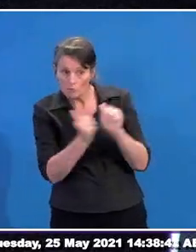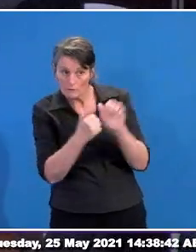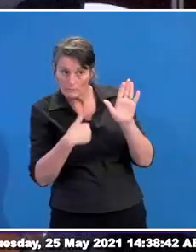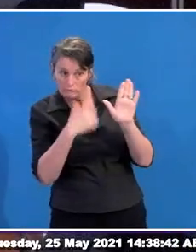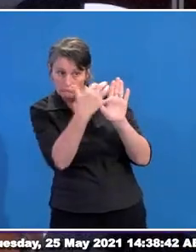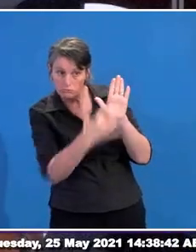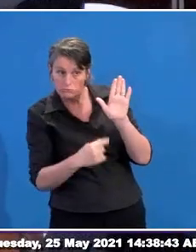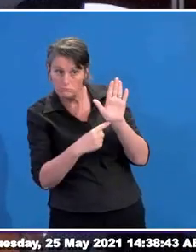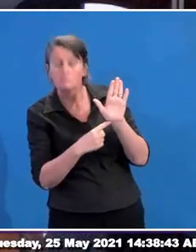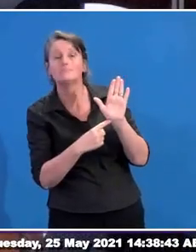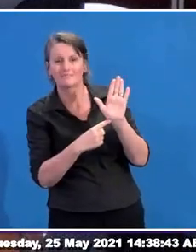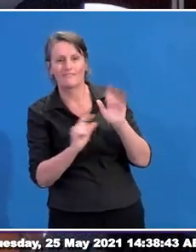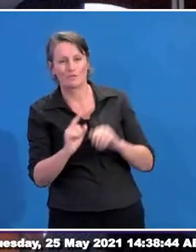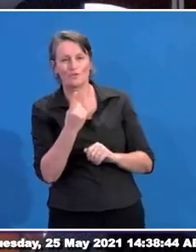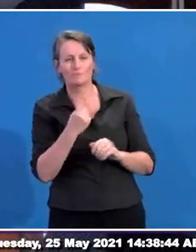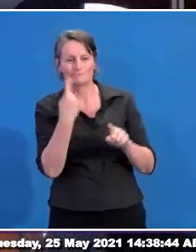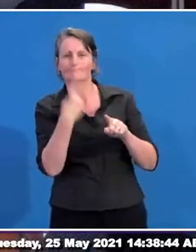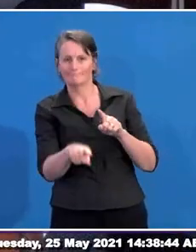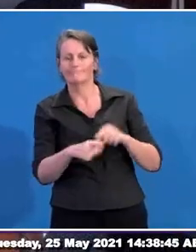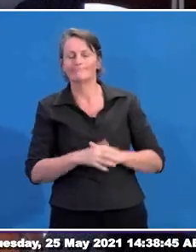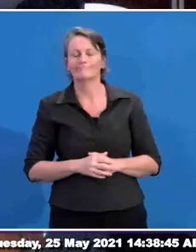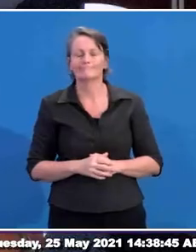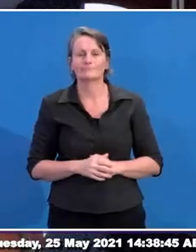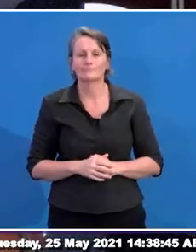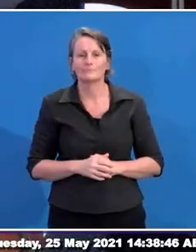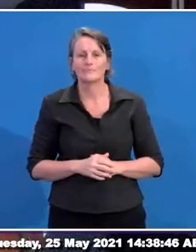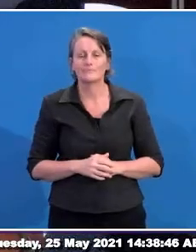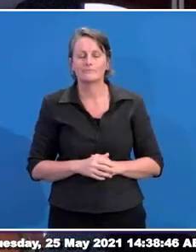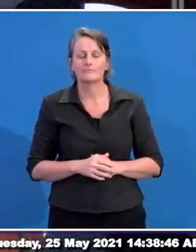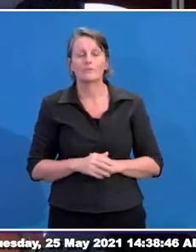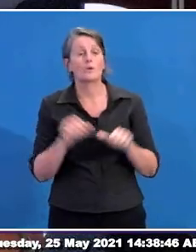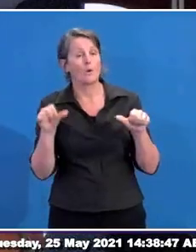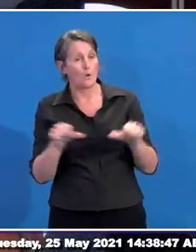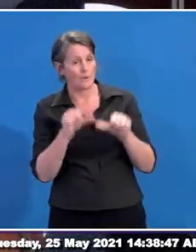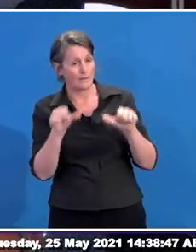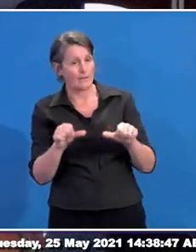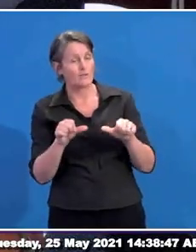Is the next step --- and feel free to explain your next steps